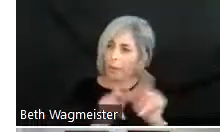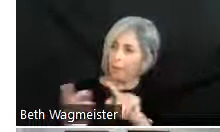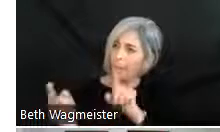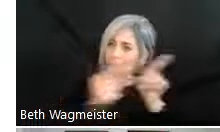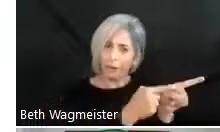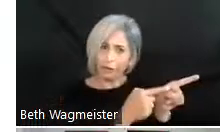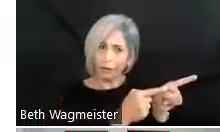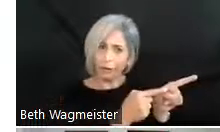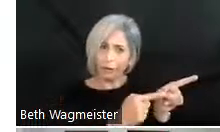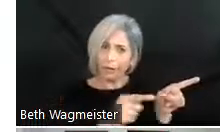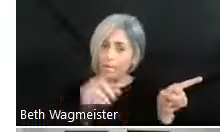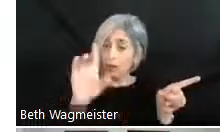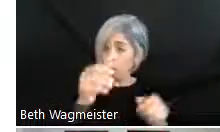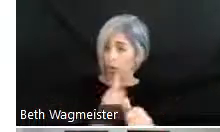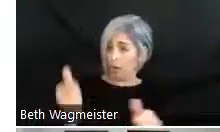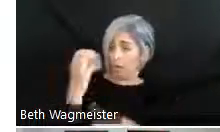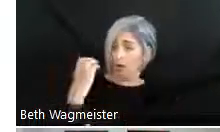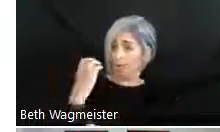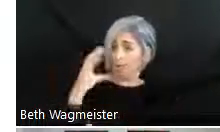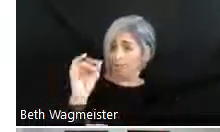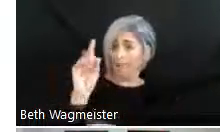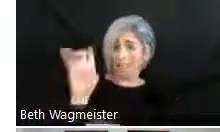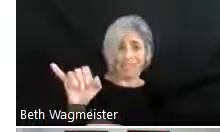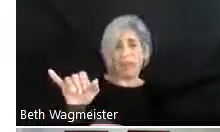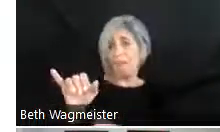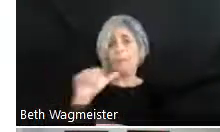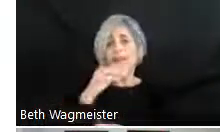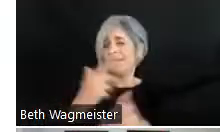may never have met someone with a disability. How do you know? Maybe you're going to be